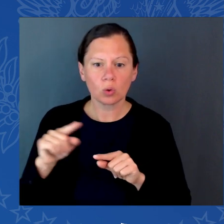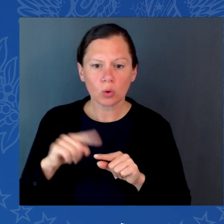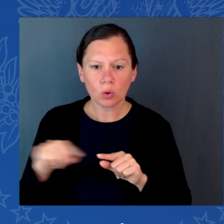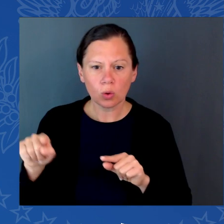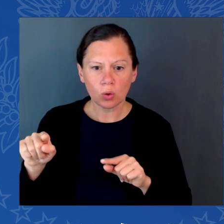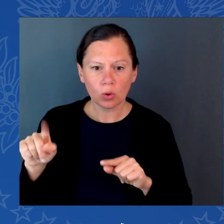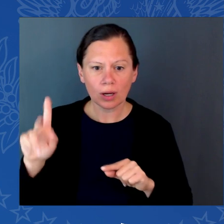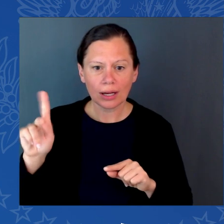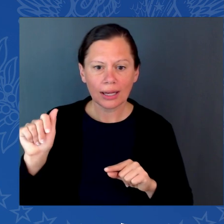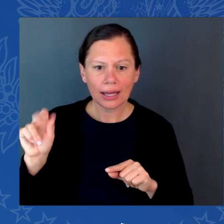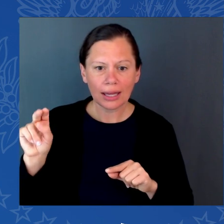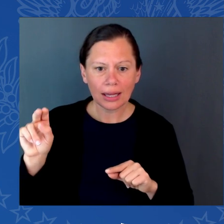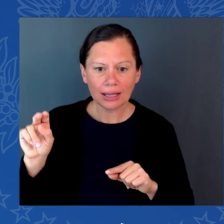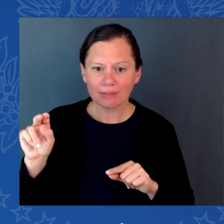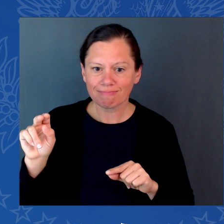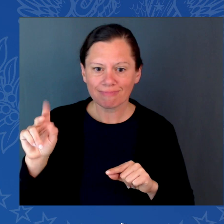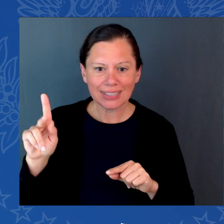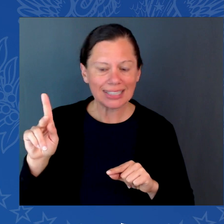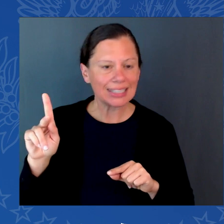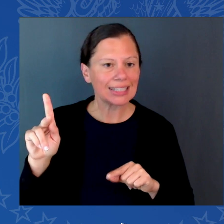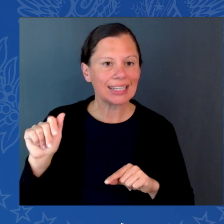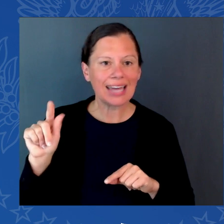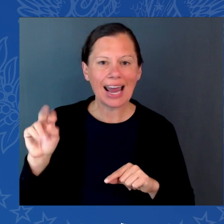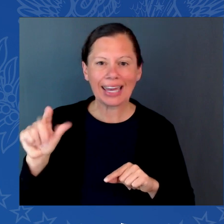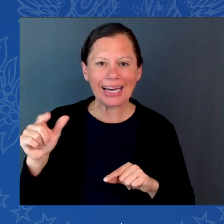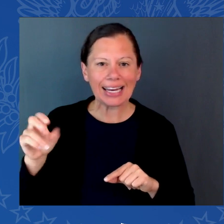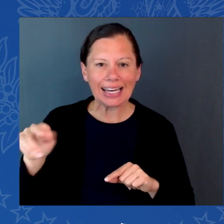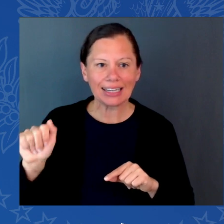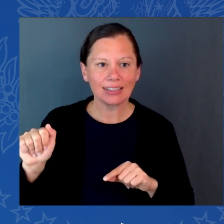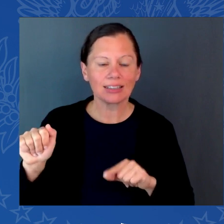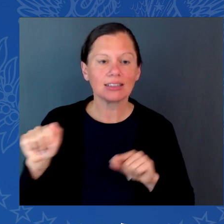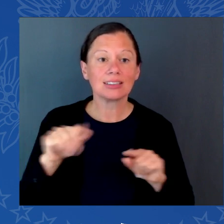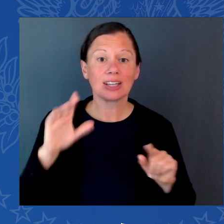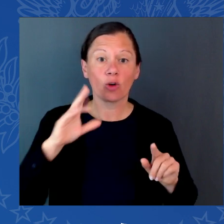Our partnership will also invest in local value chains,